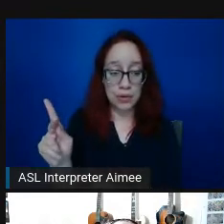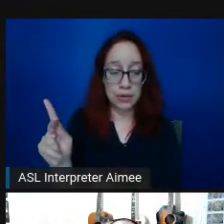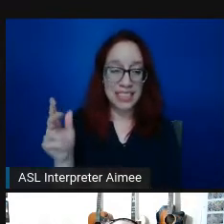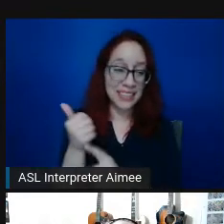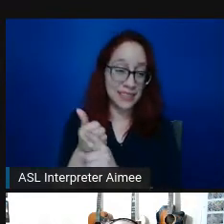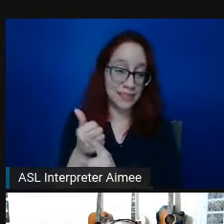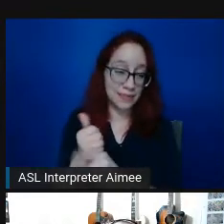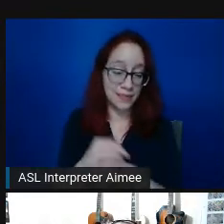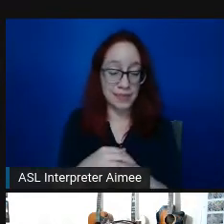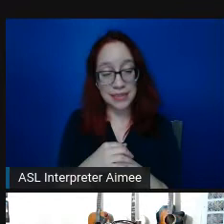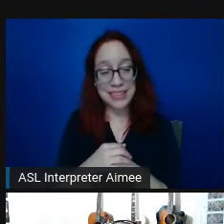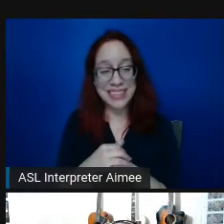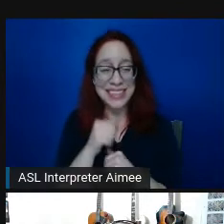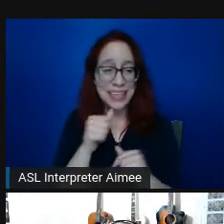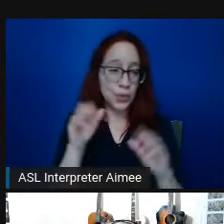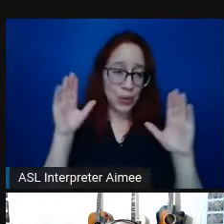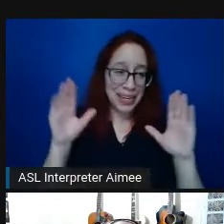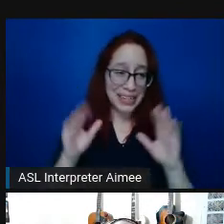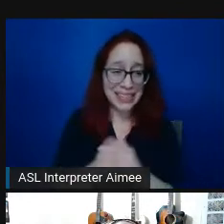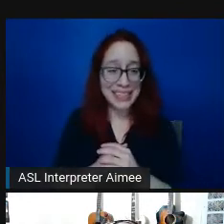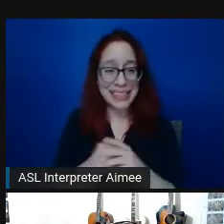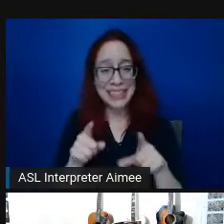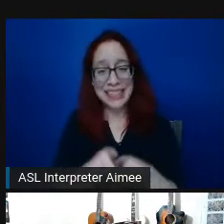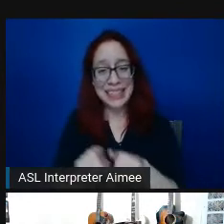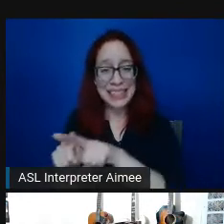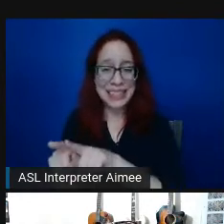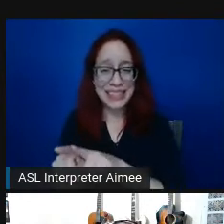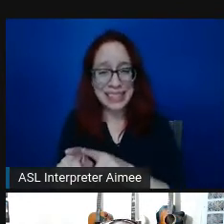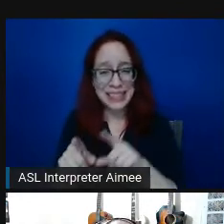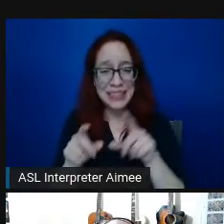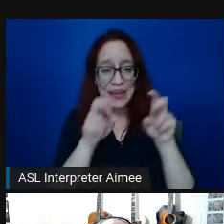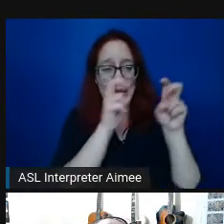That's not great. Also, these heading cells, they are marked up as headers,